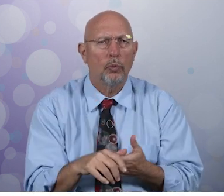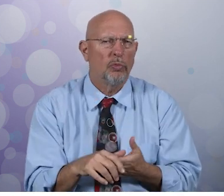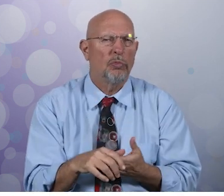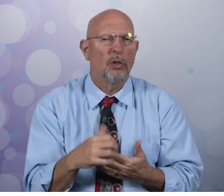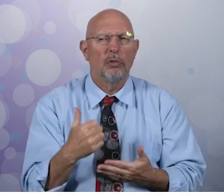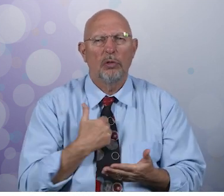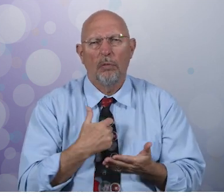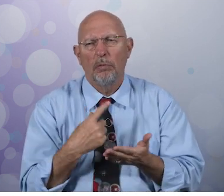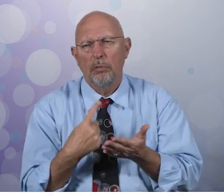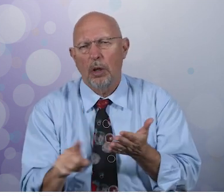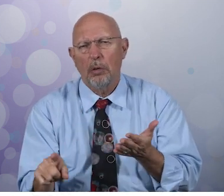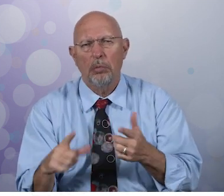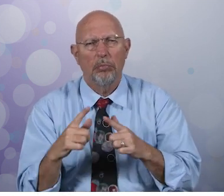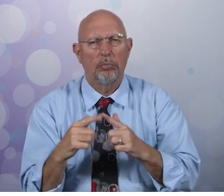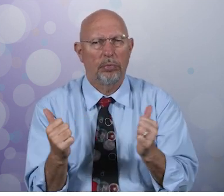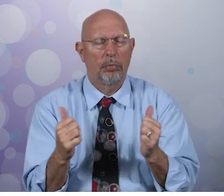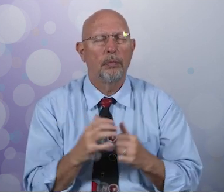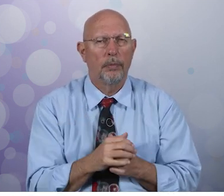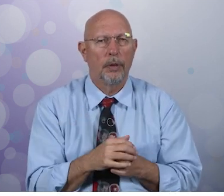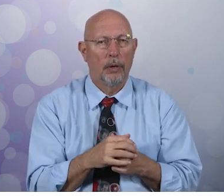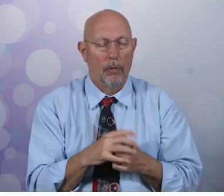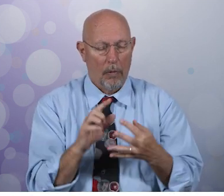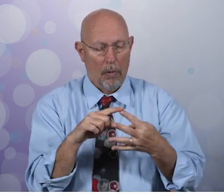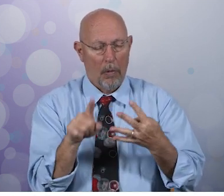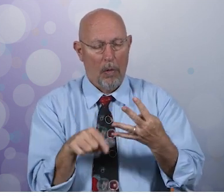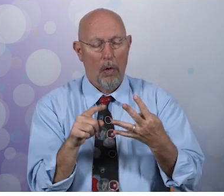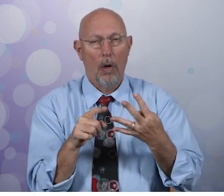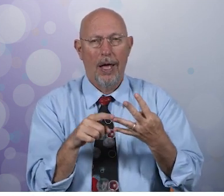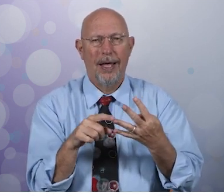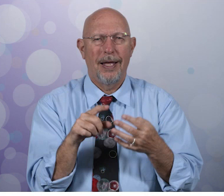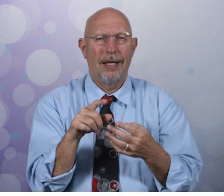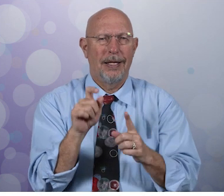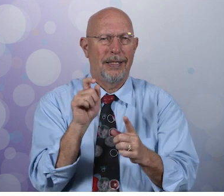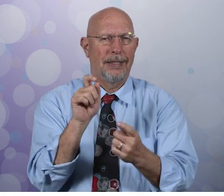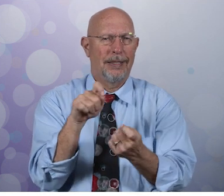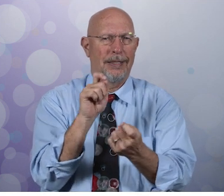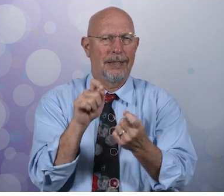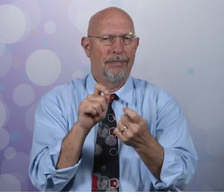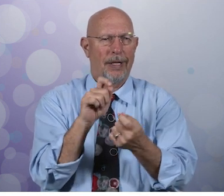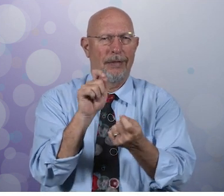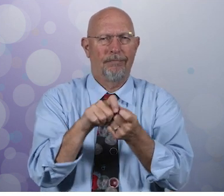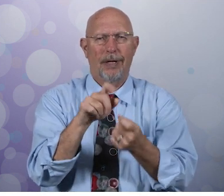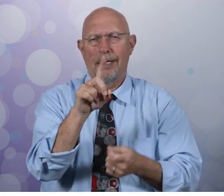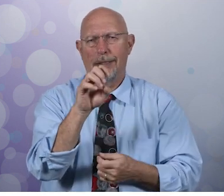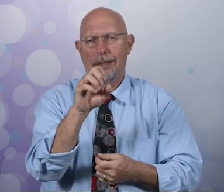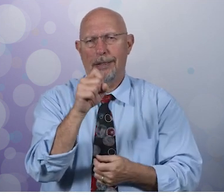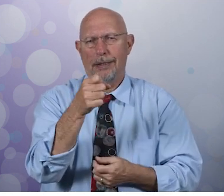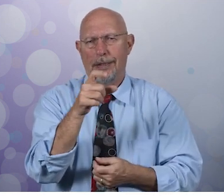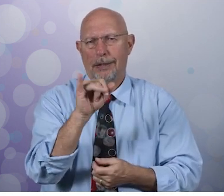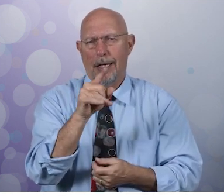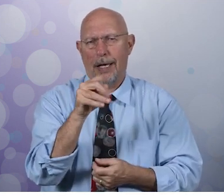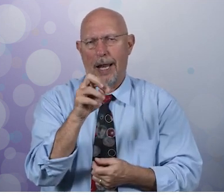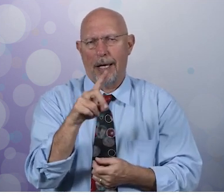of that nature. In the Designated Support section-- and again, all three of the layers that I'm going to mention here are